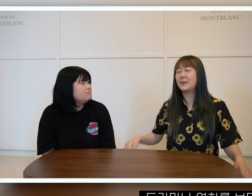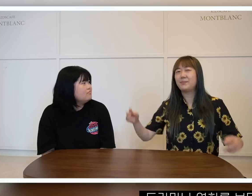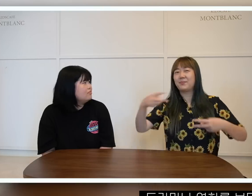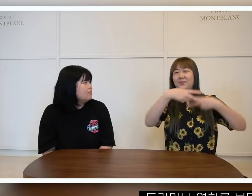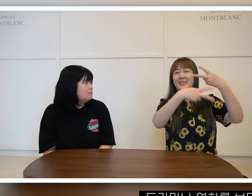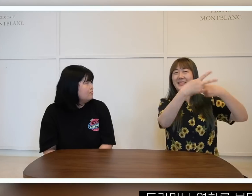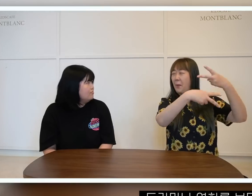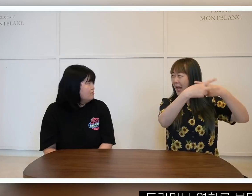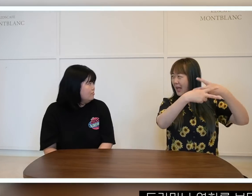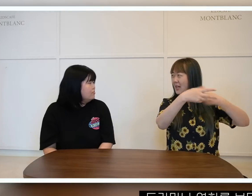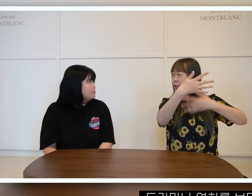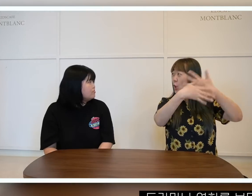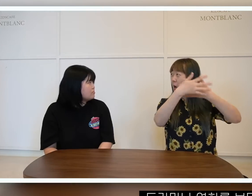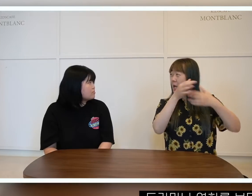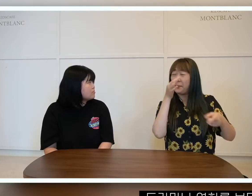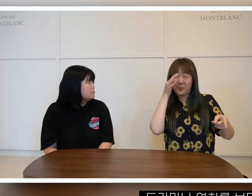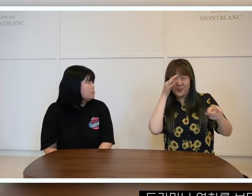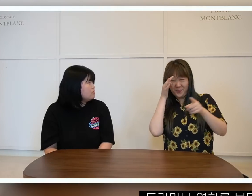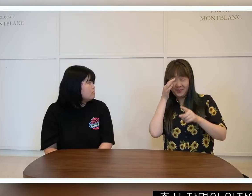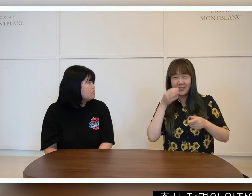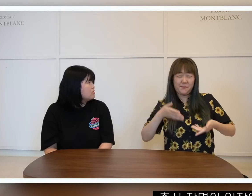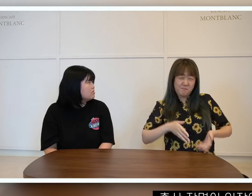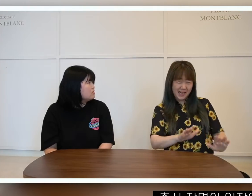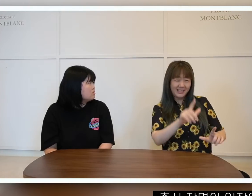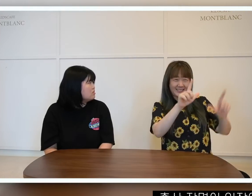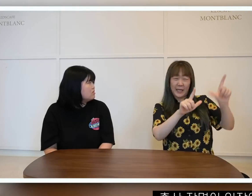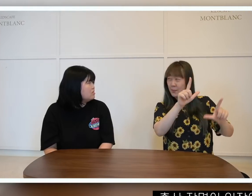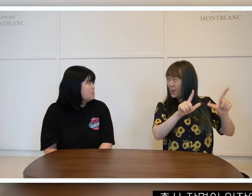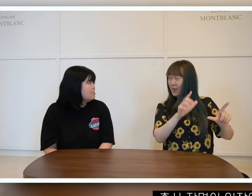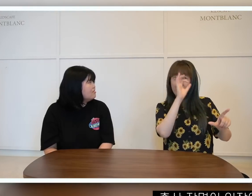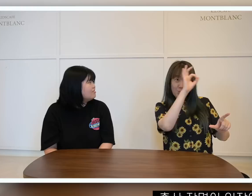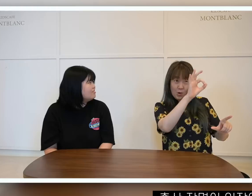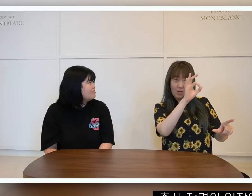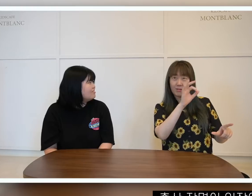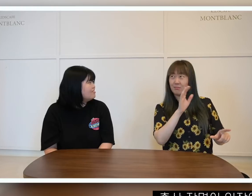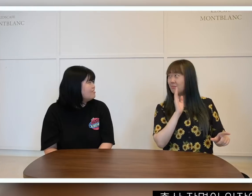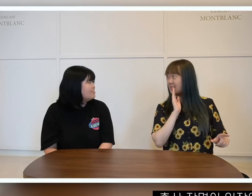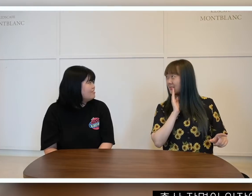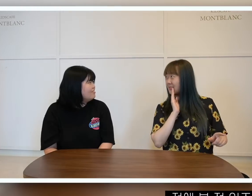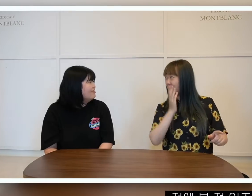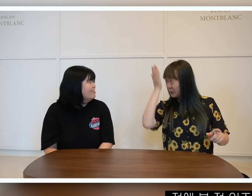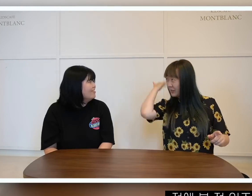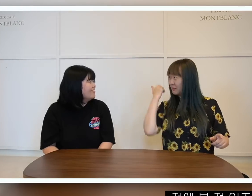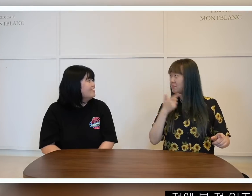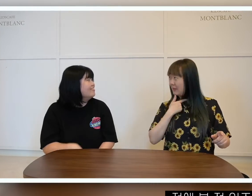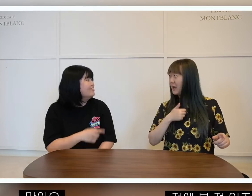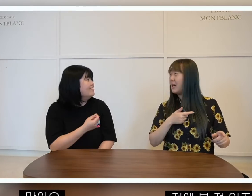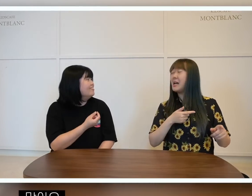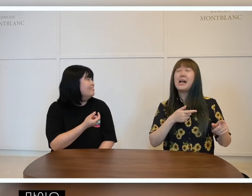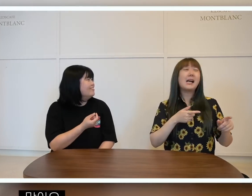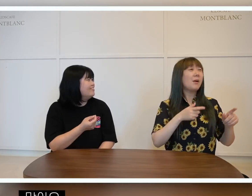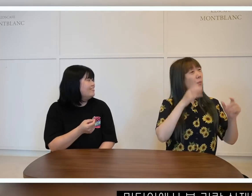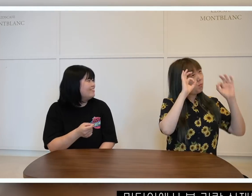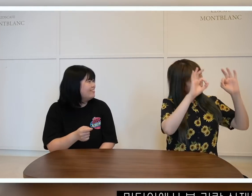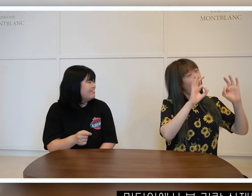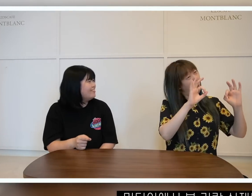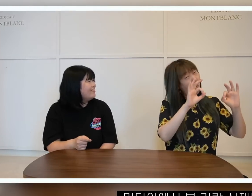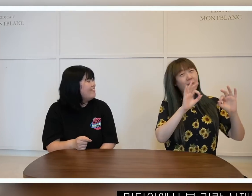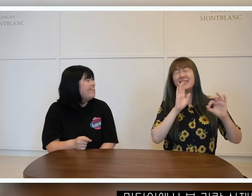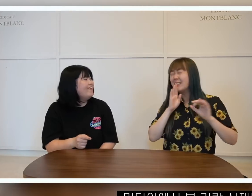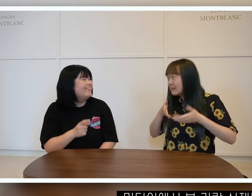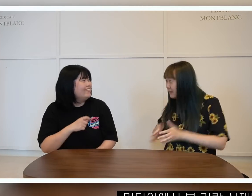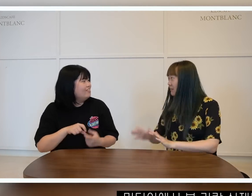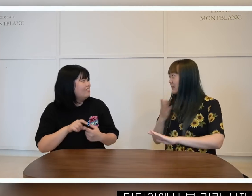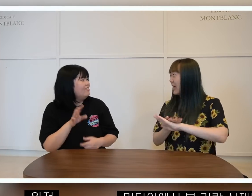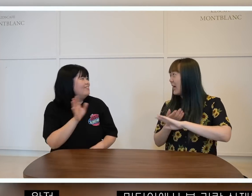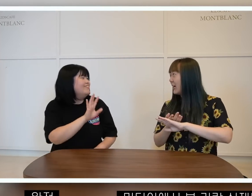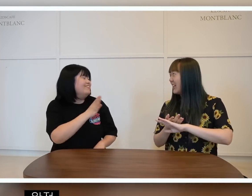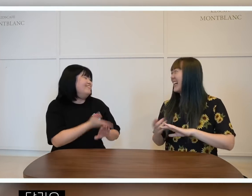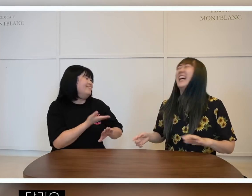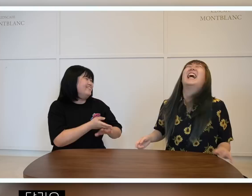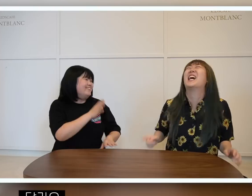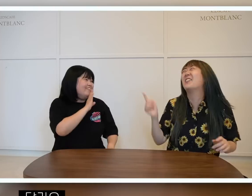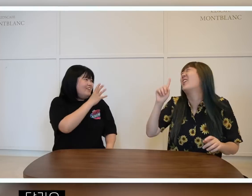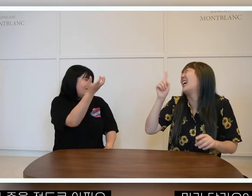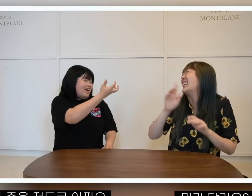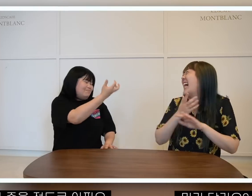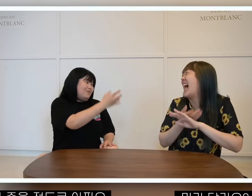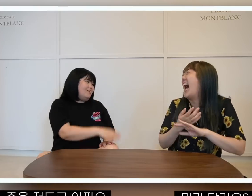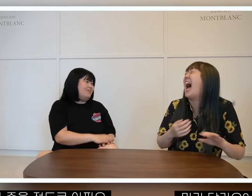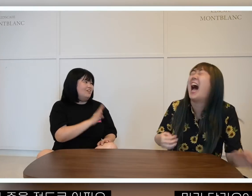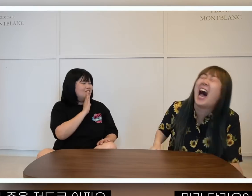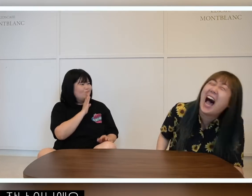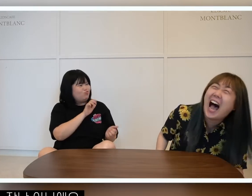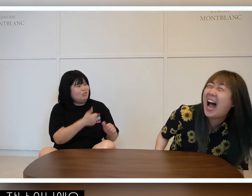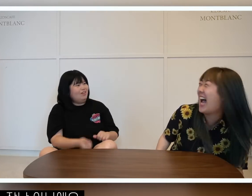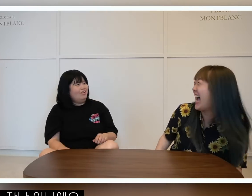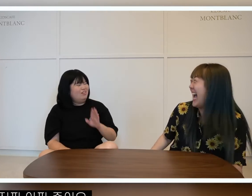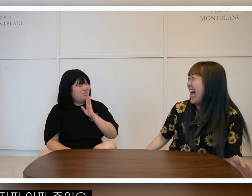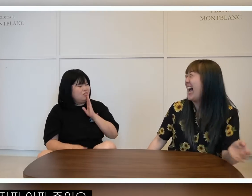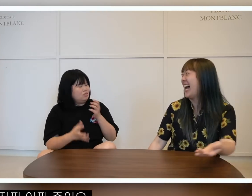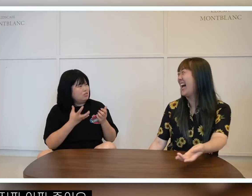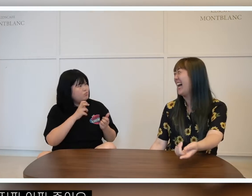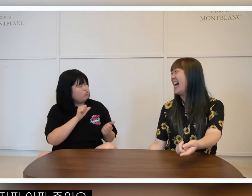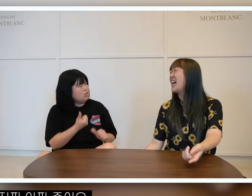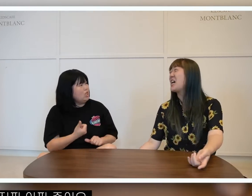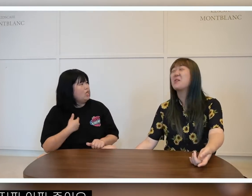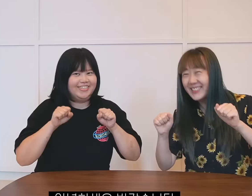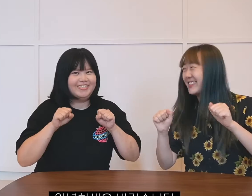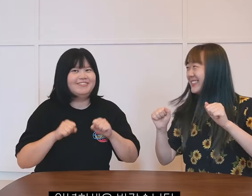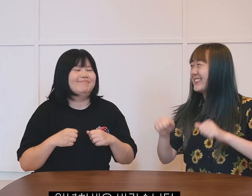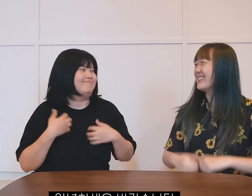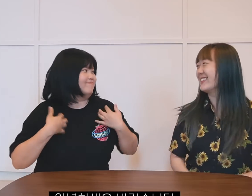opening